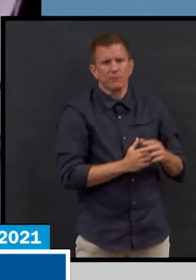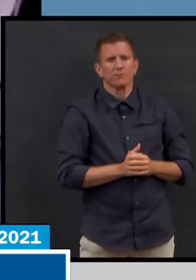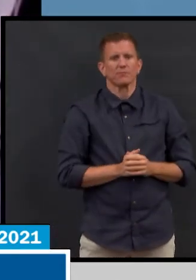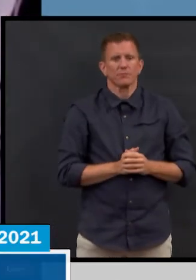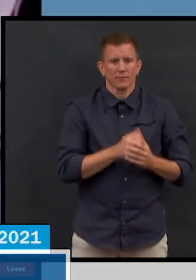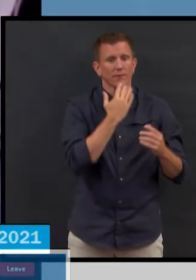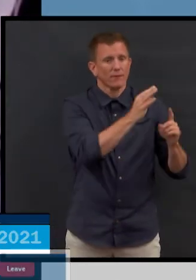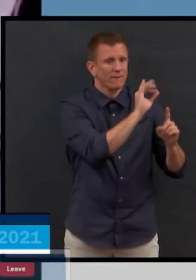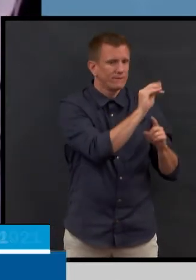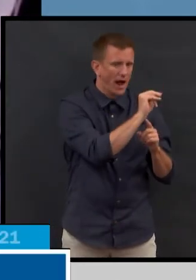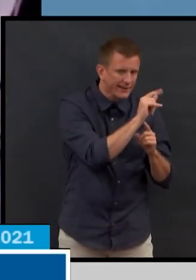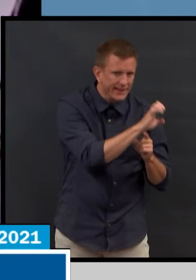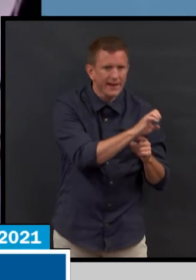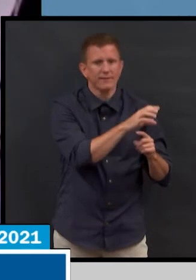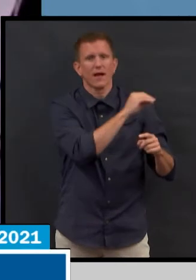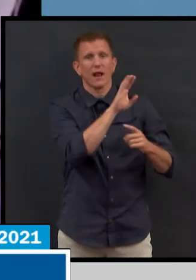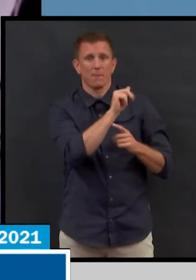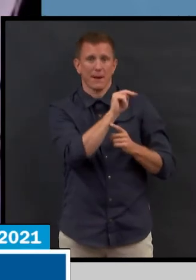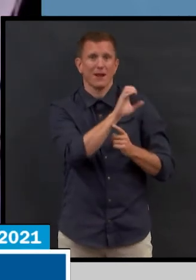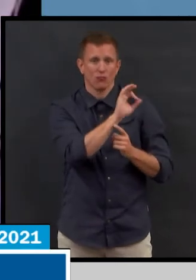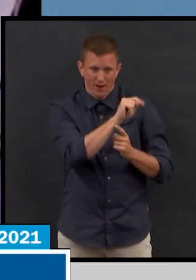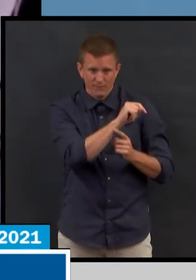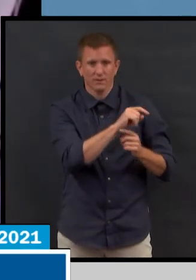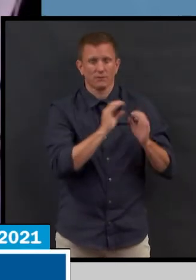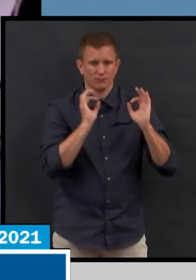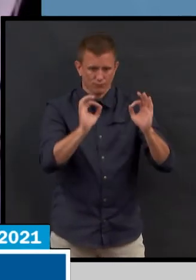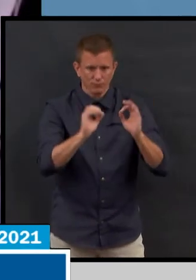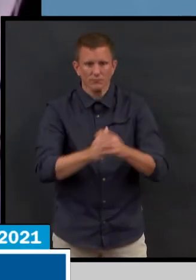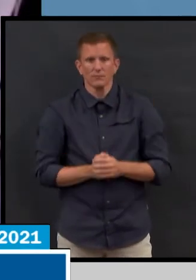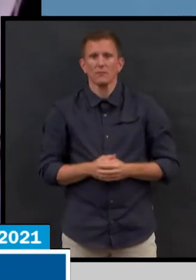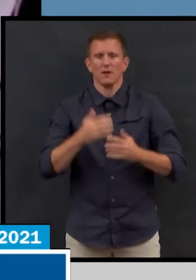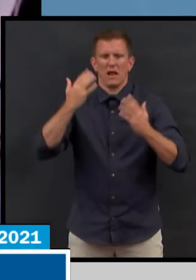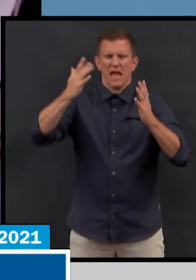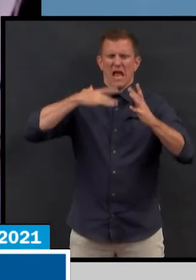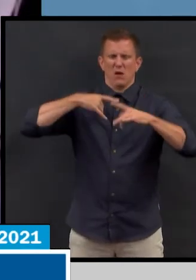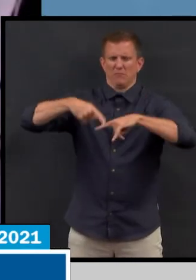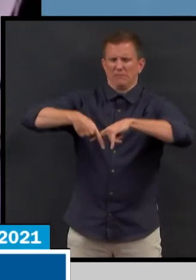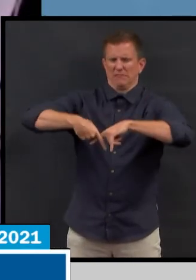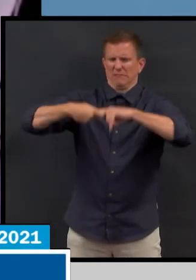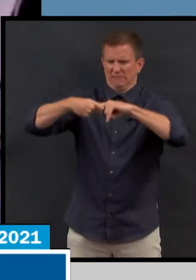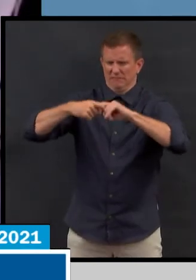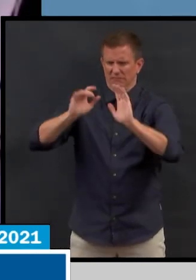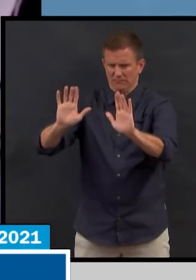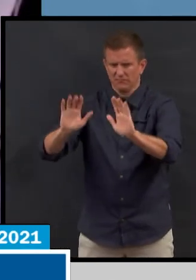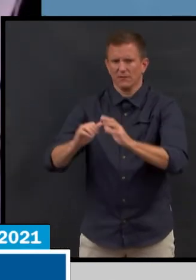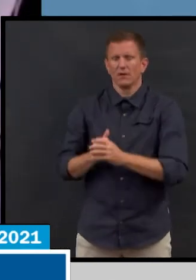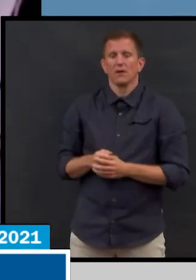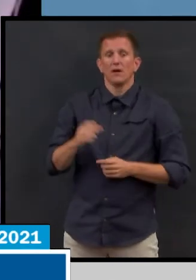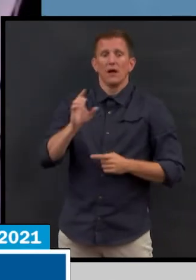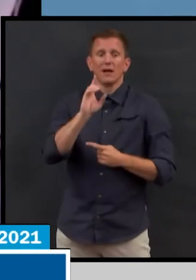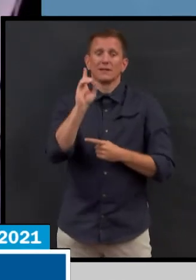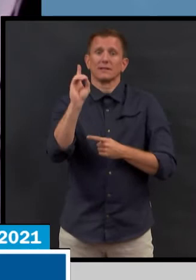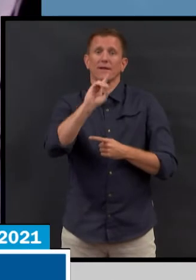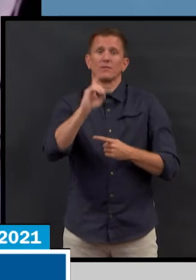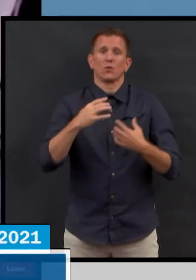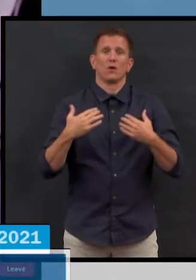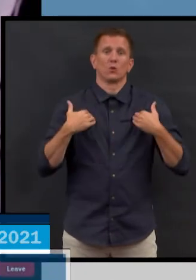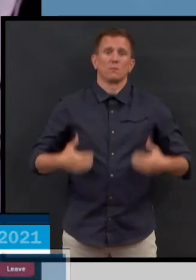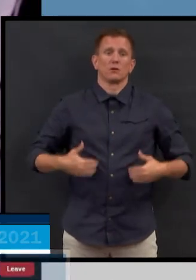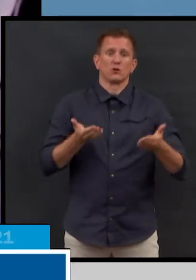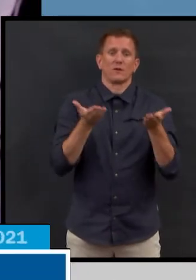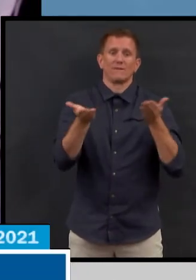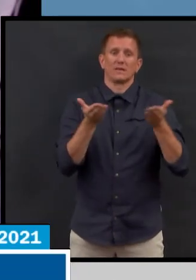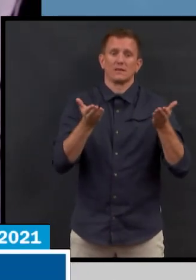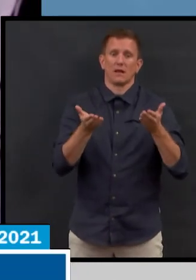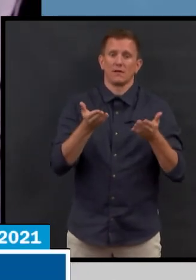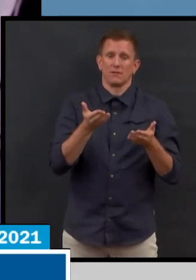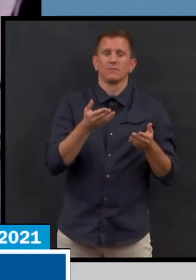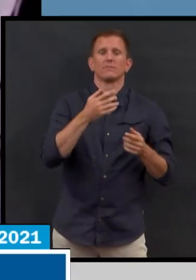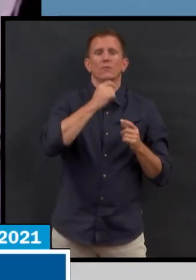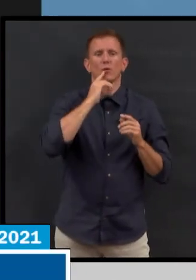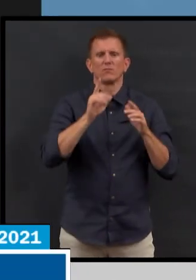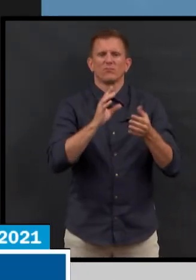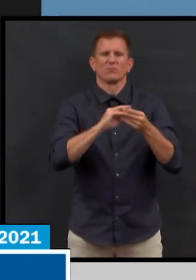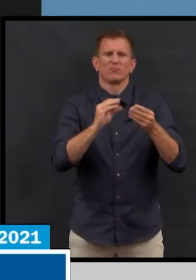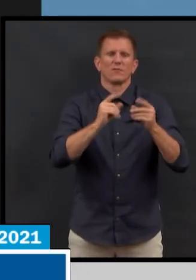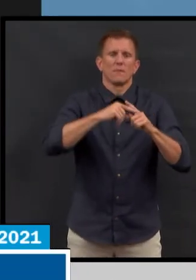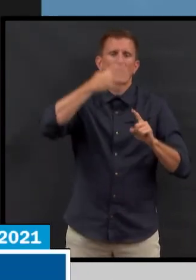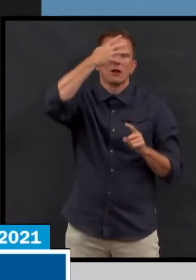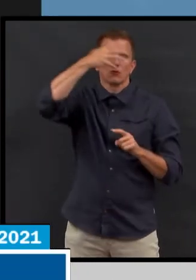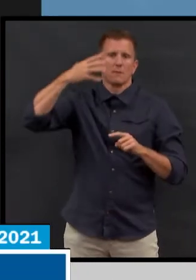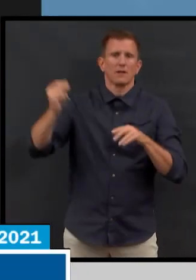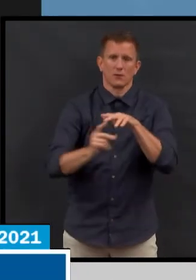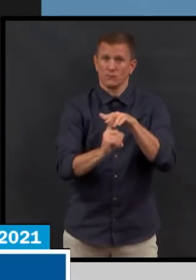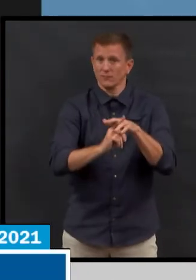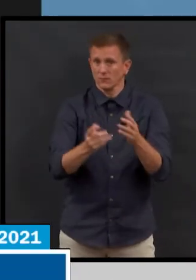a little pause to hear from denver human services to tell you more about immigrant refugee resources